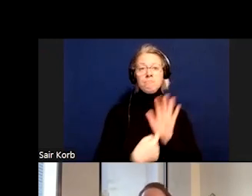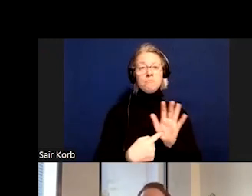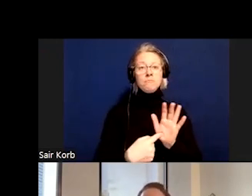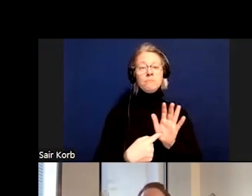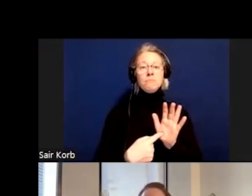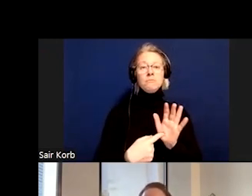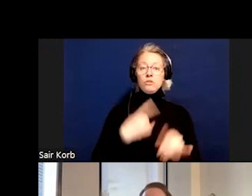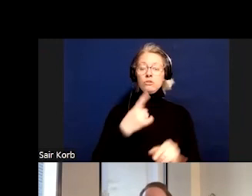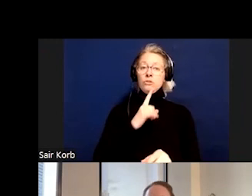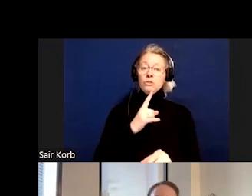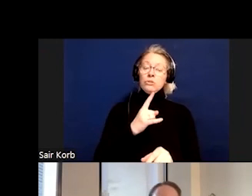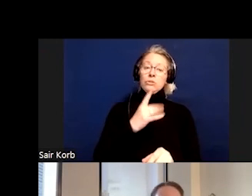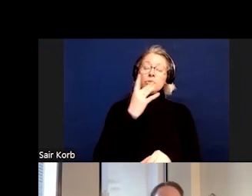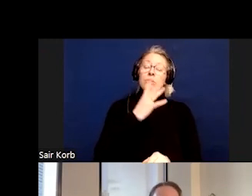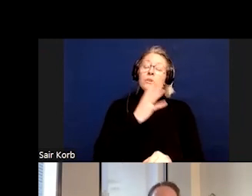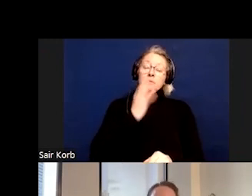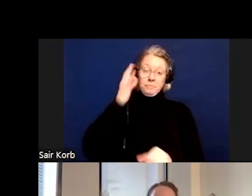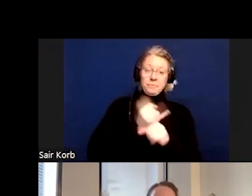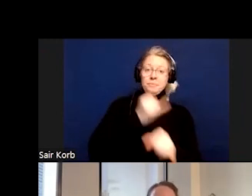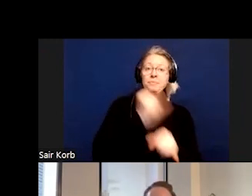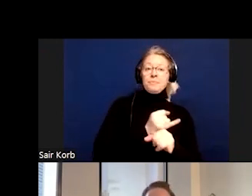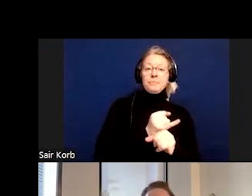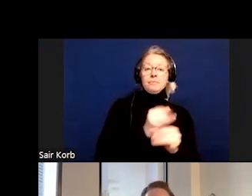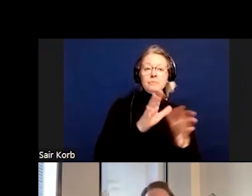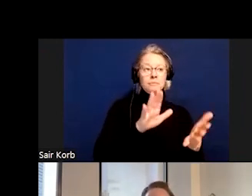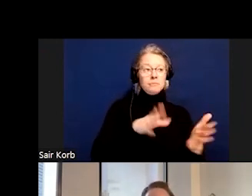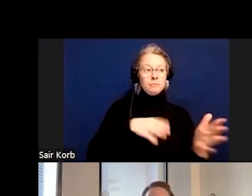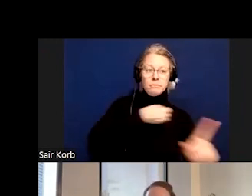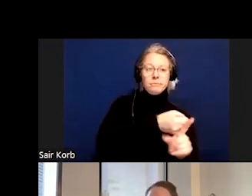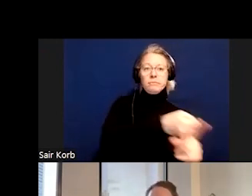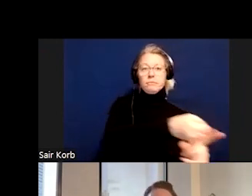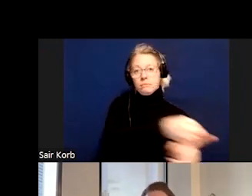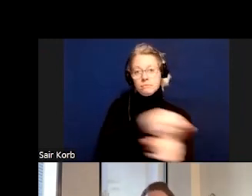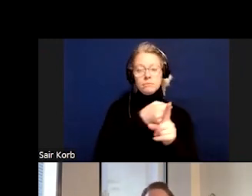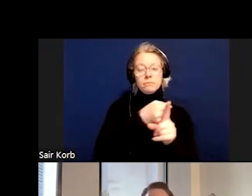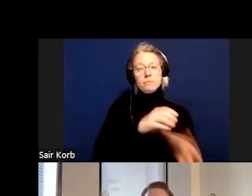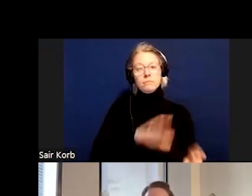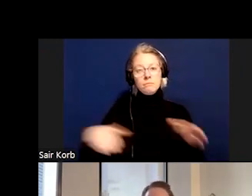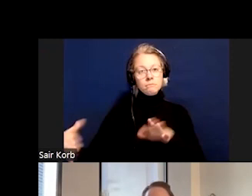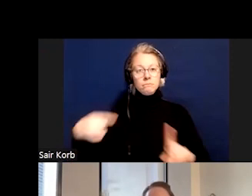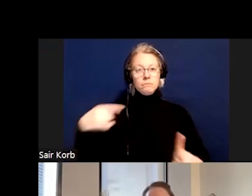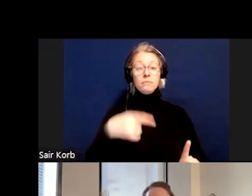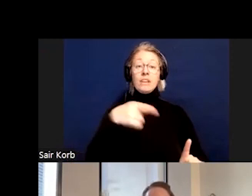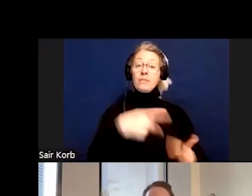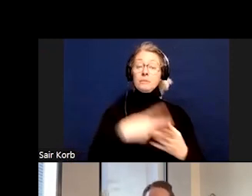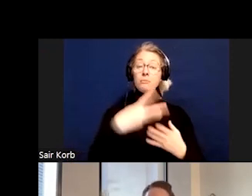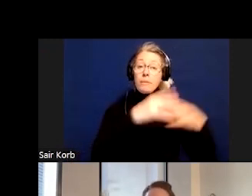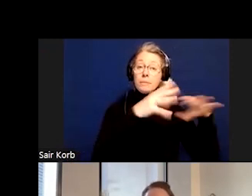system. This program is undertaken in direct relationship and with the support of Indigenous